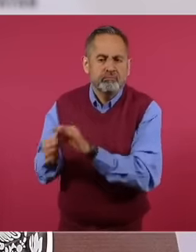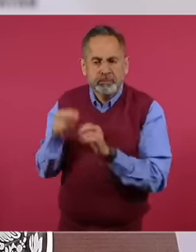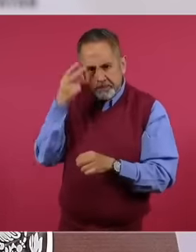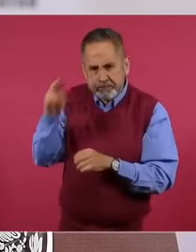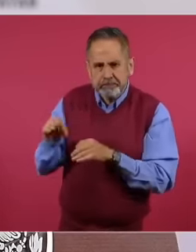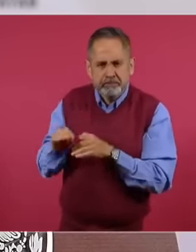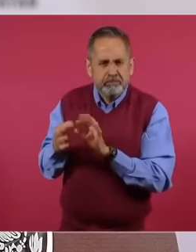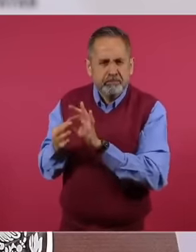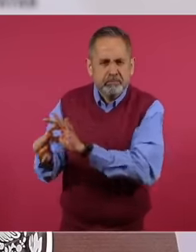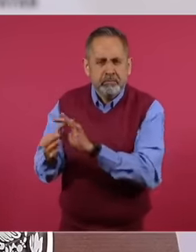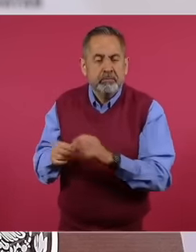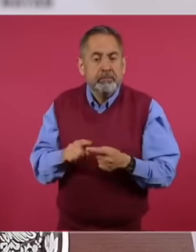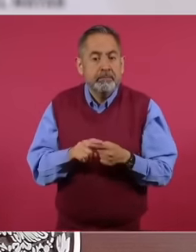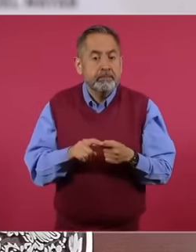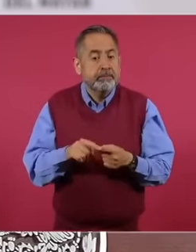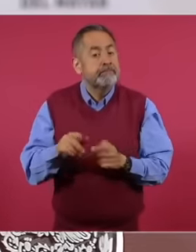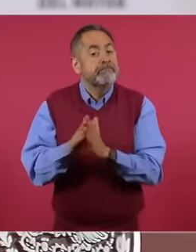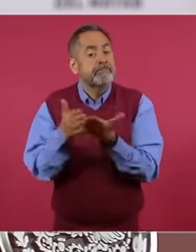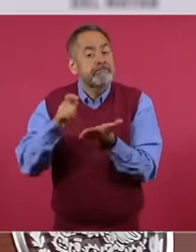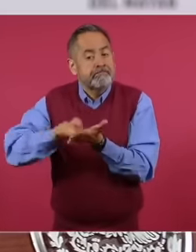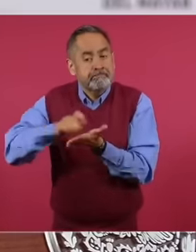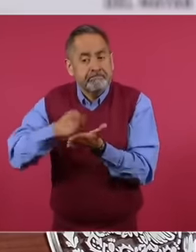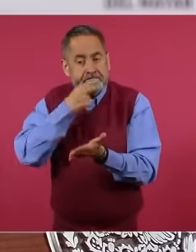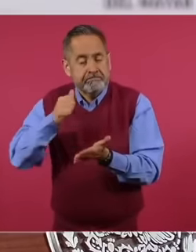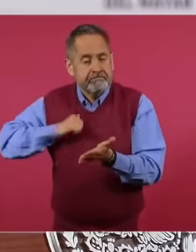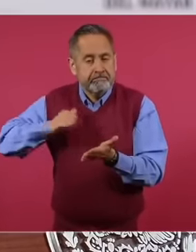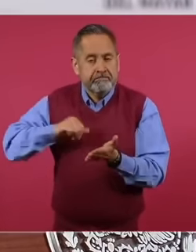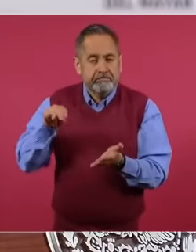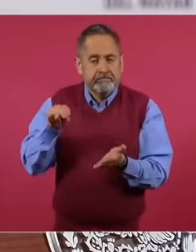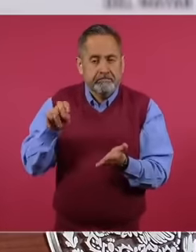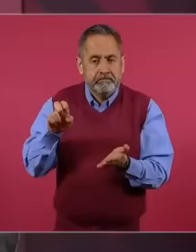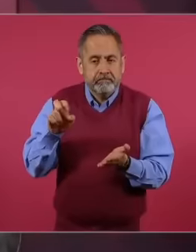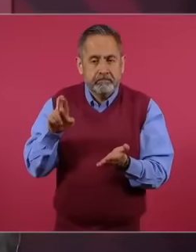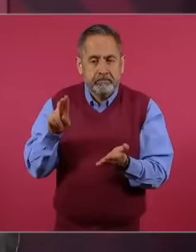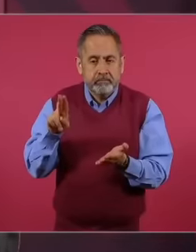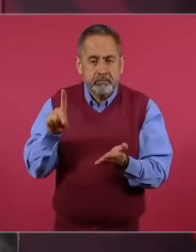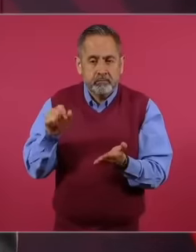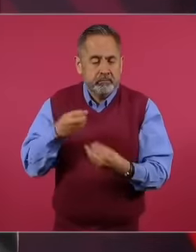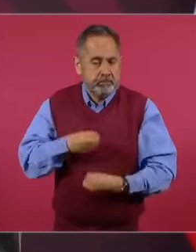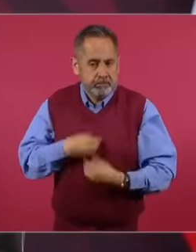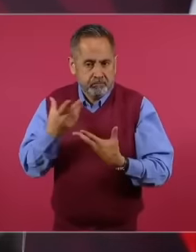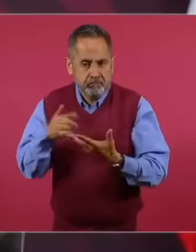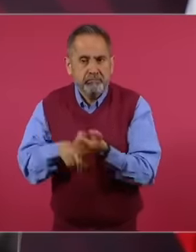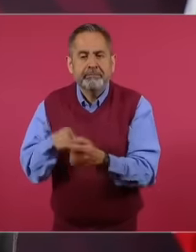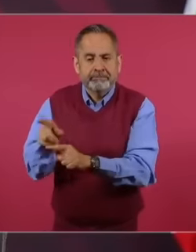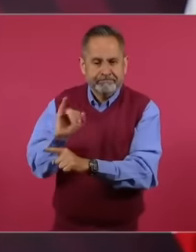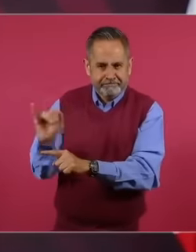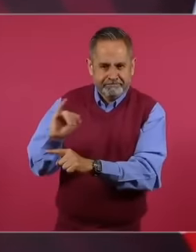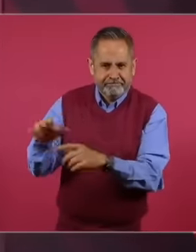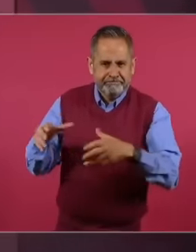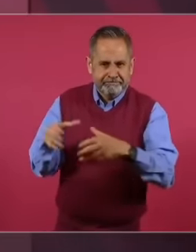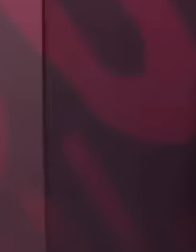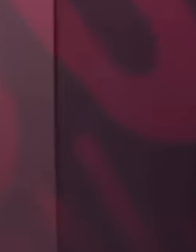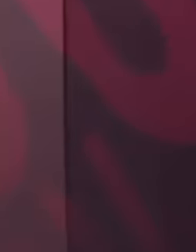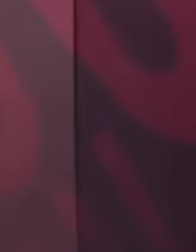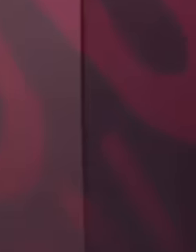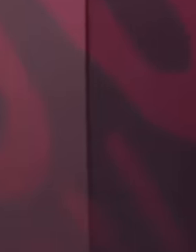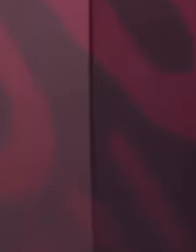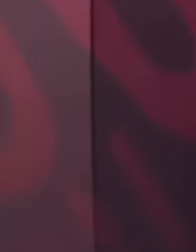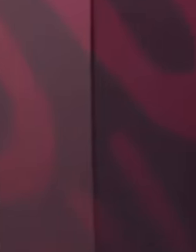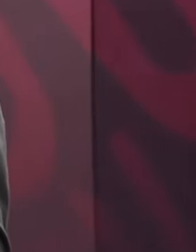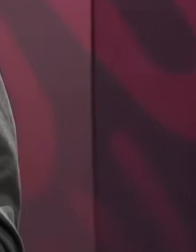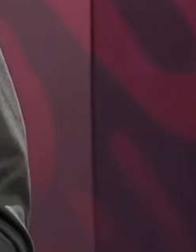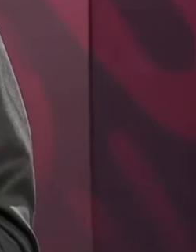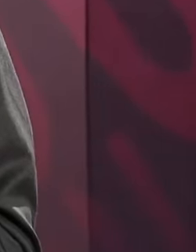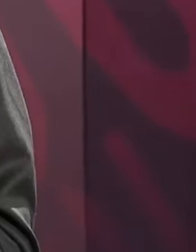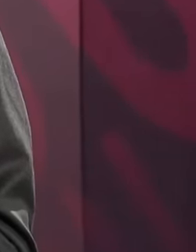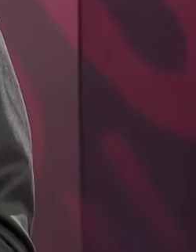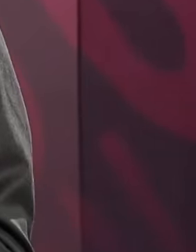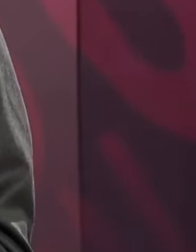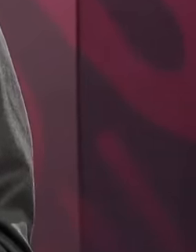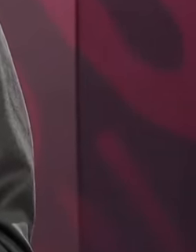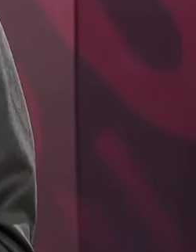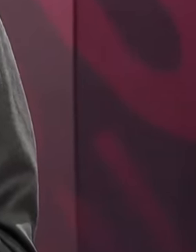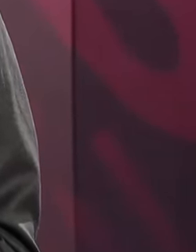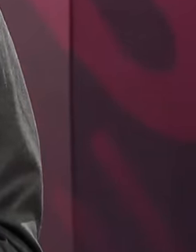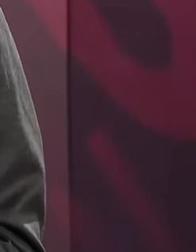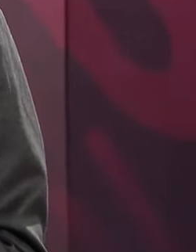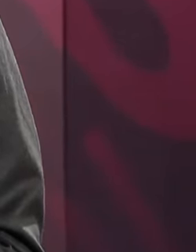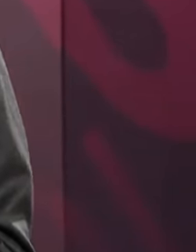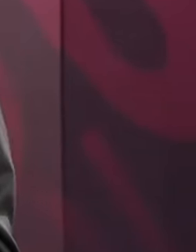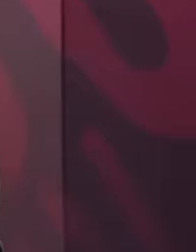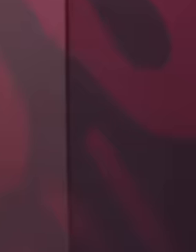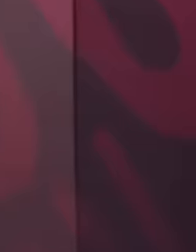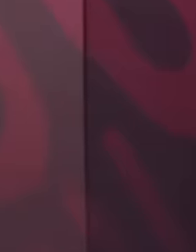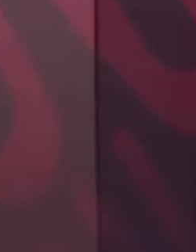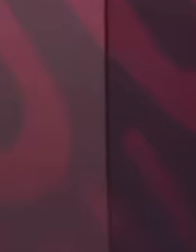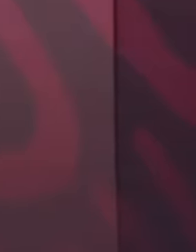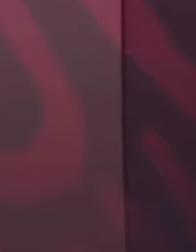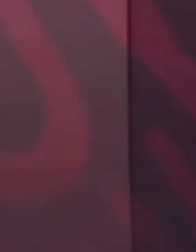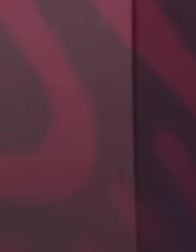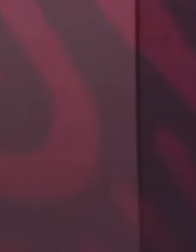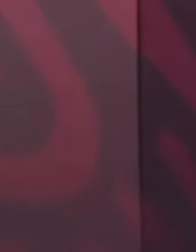Neruda, left-wing poet. Chilean Nobel Prize winner in literature goes so far